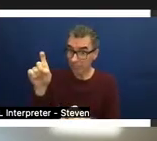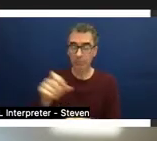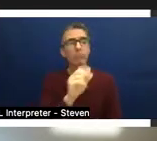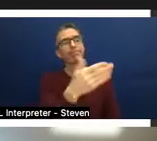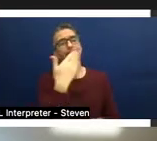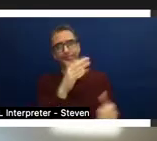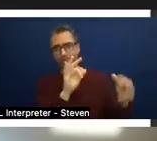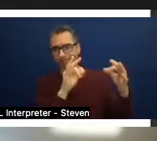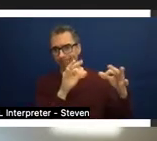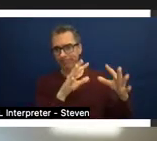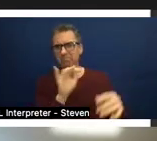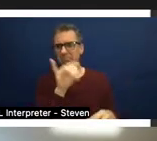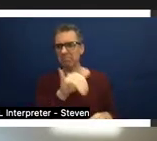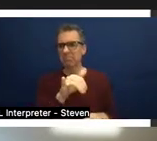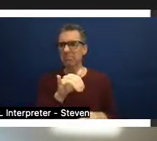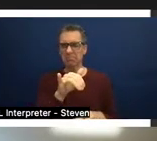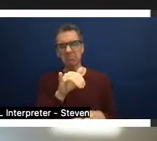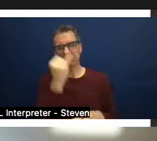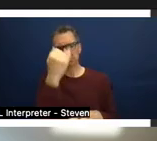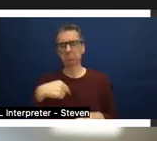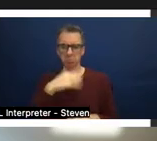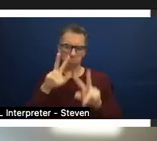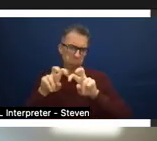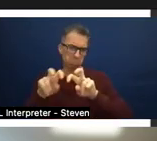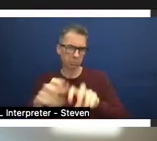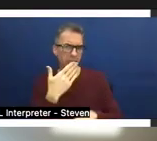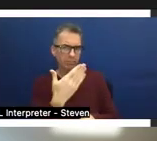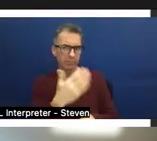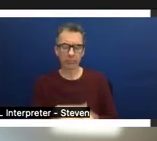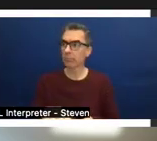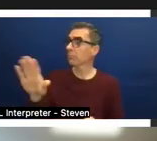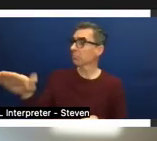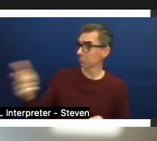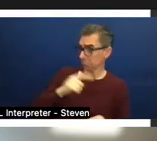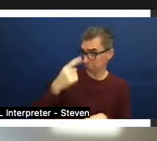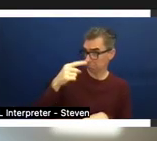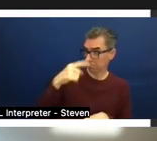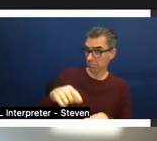we'll take a look at that. Thank you. Hey, Ryan, do you mind if I chime in real quick? Sure.